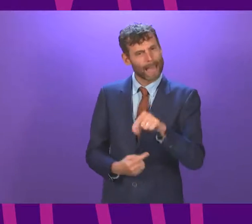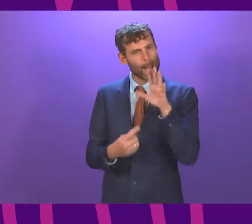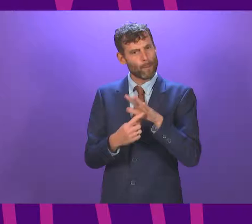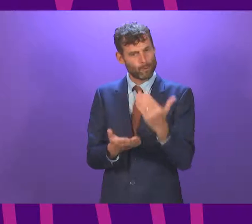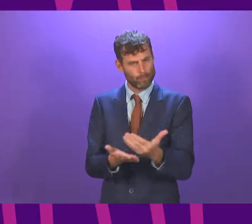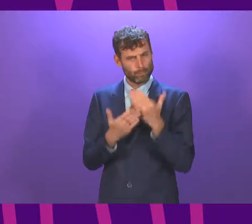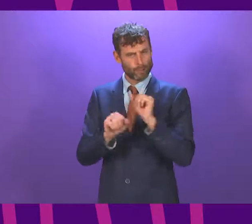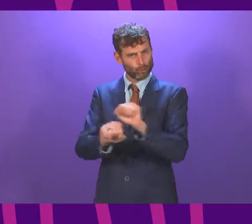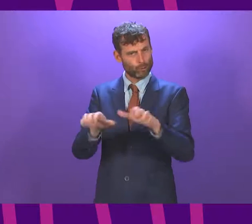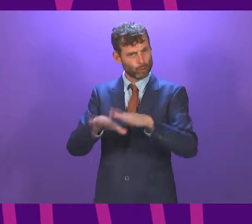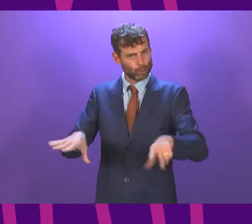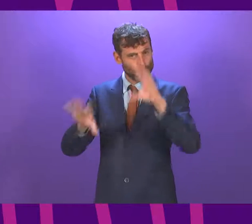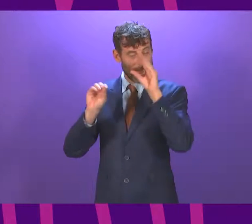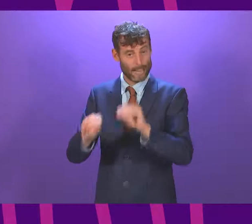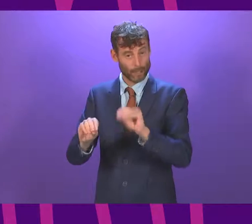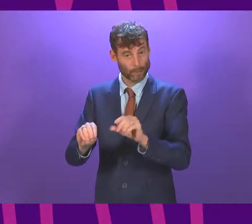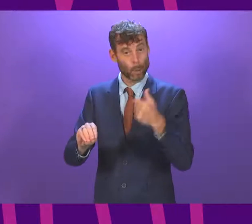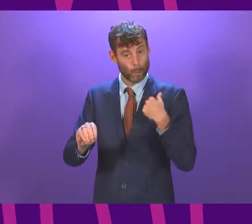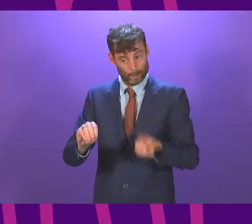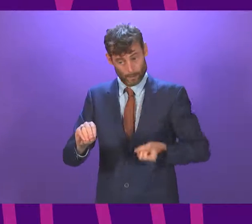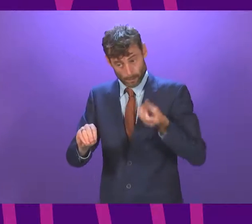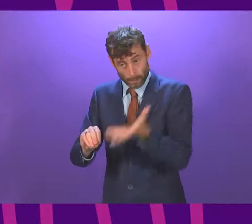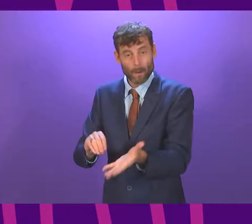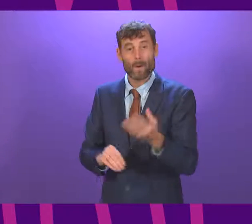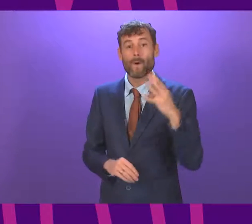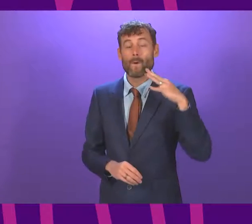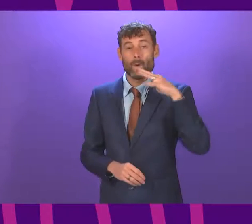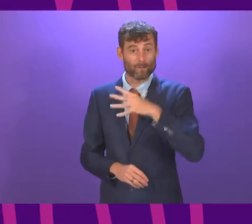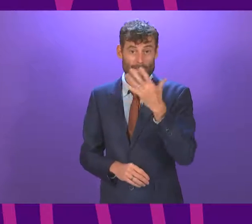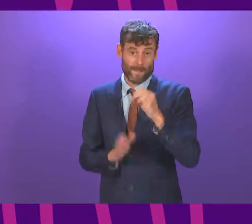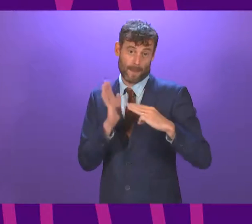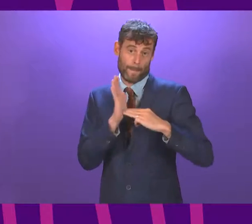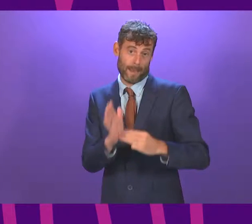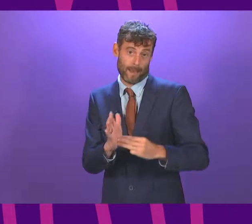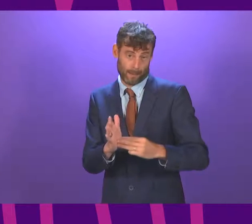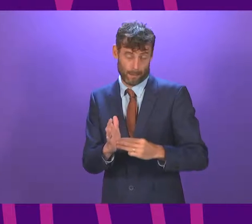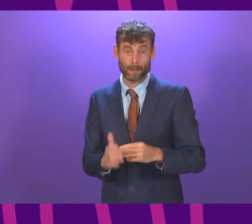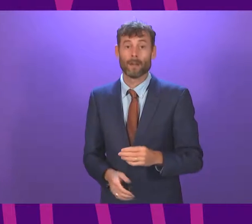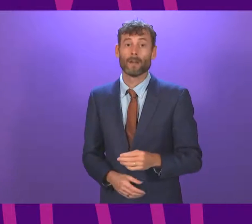we have invested more than £450 million over 2020-21 and 2021-22 in additional teachers